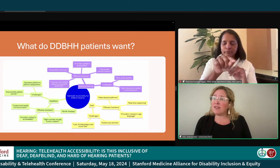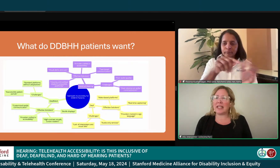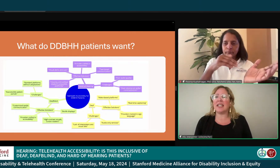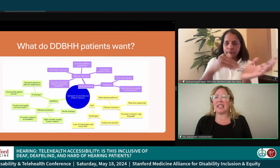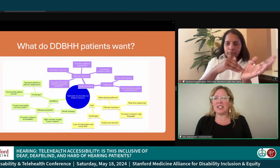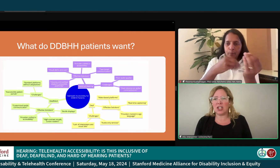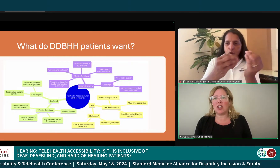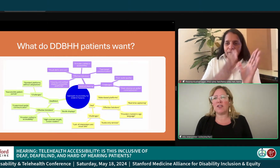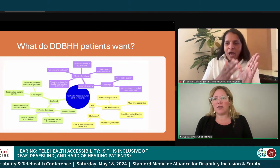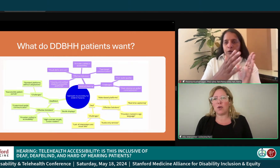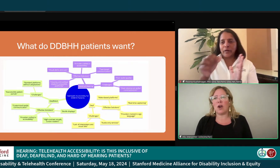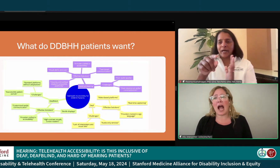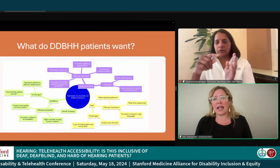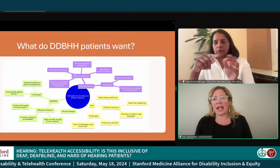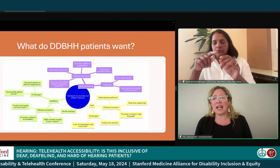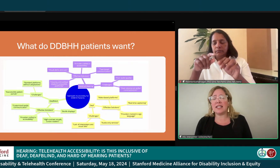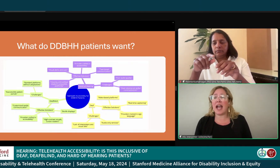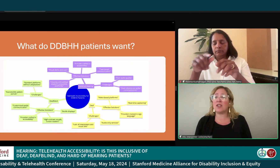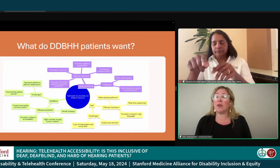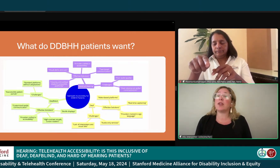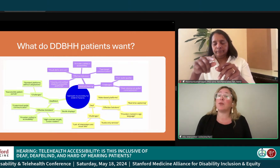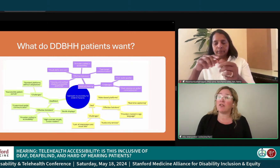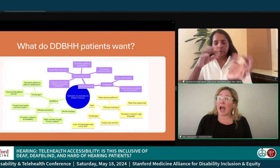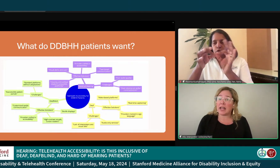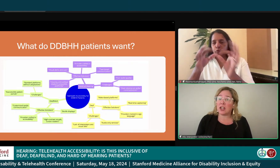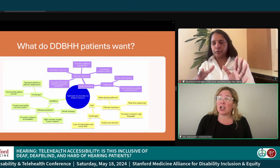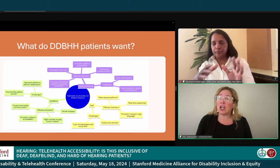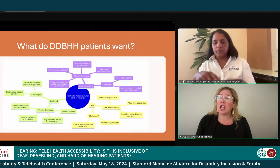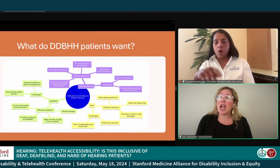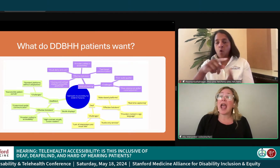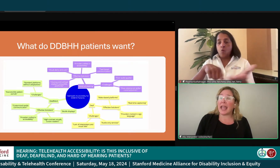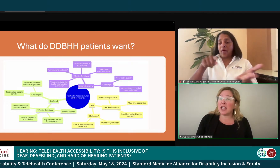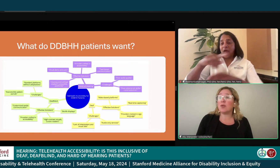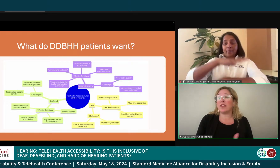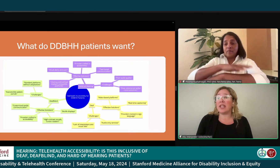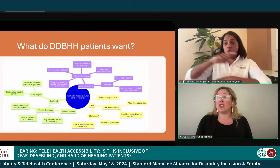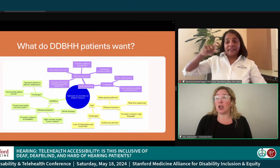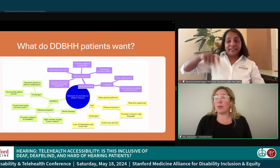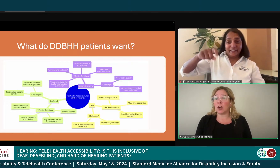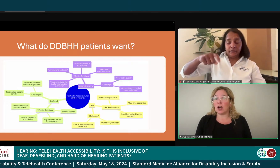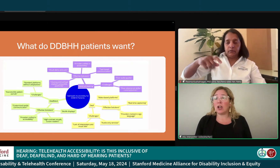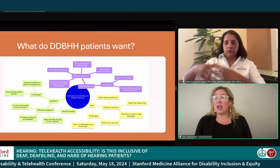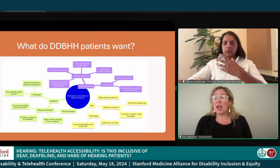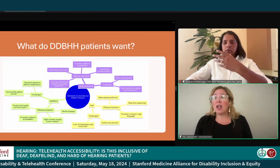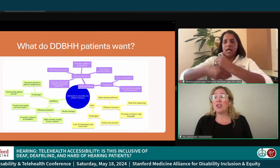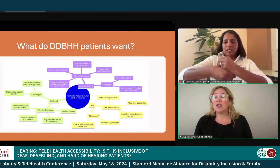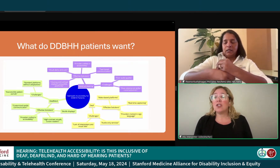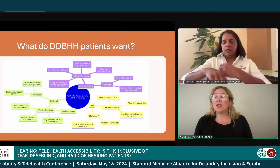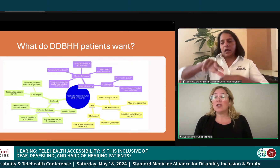it makes it easier for eye contact with the provider and with the interpreter.